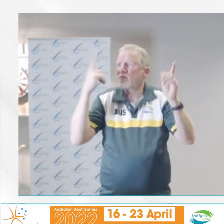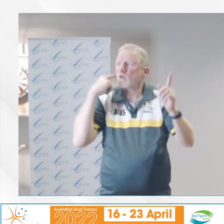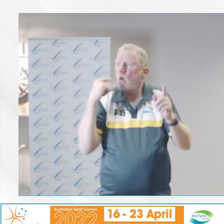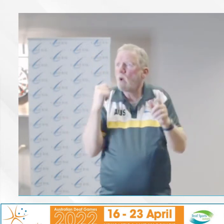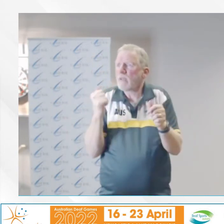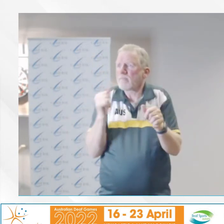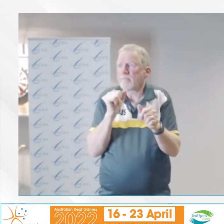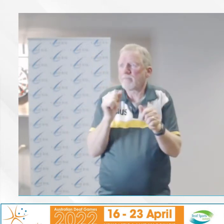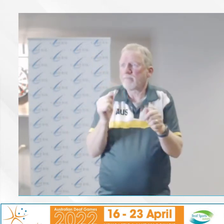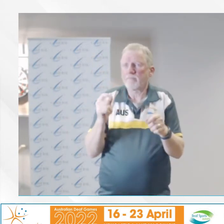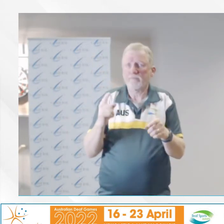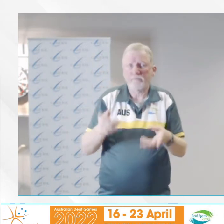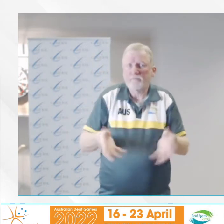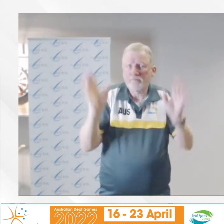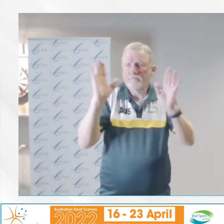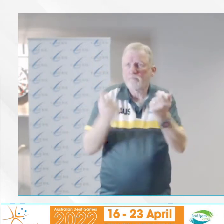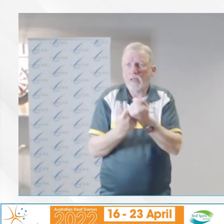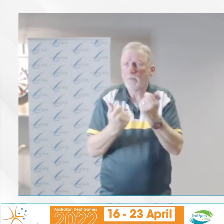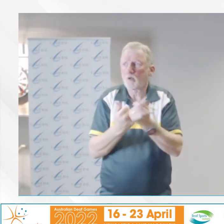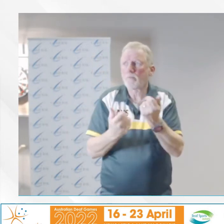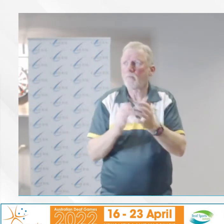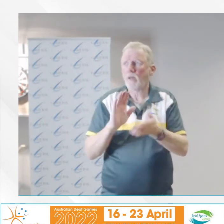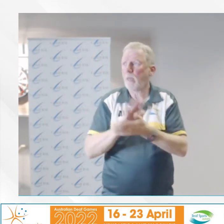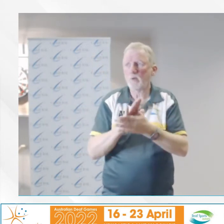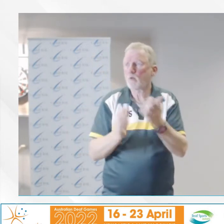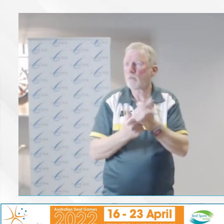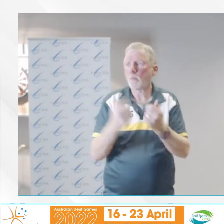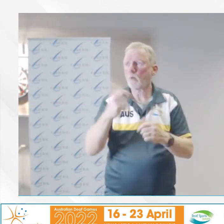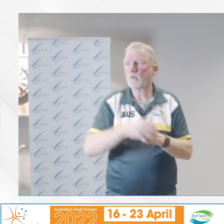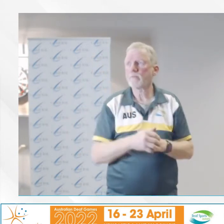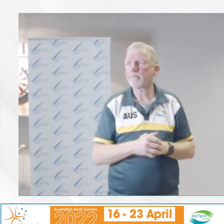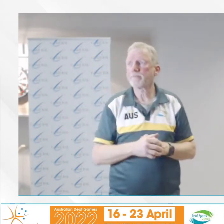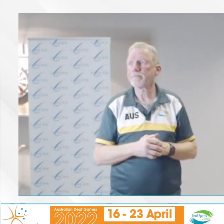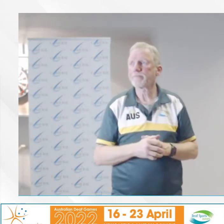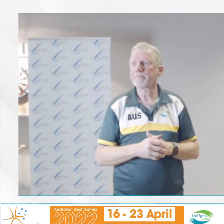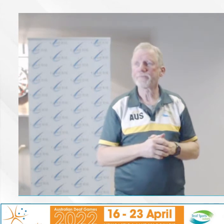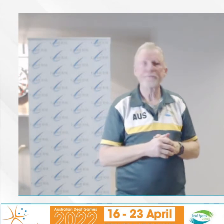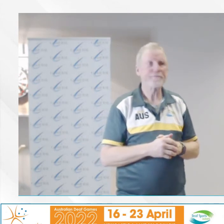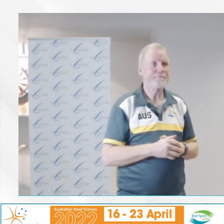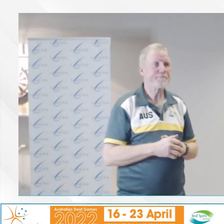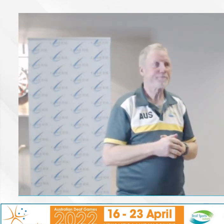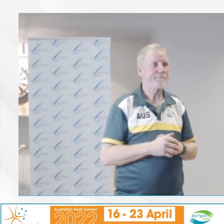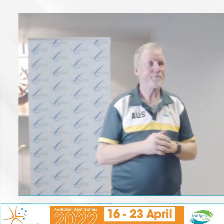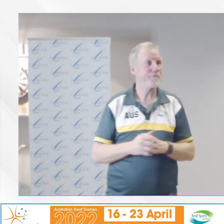interpreters we can have guys we you know we're happy to support the deafblind community here in